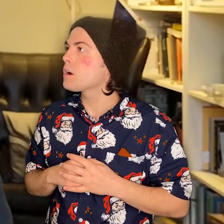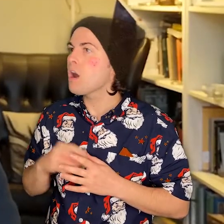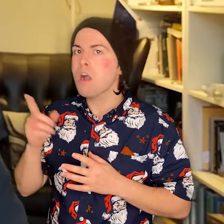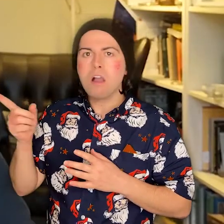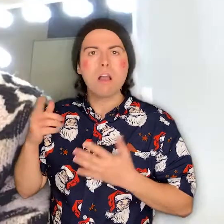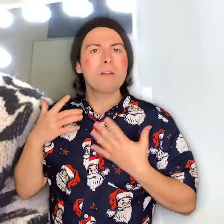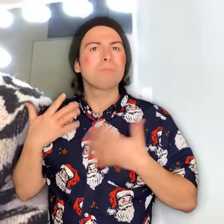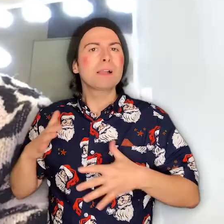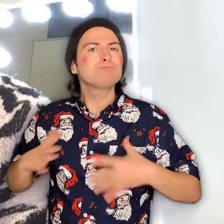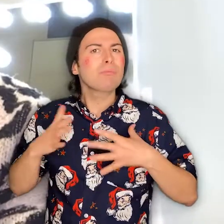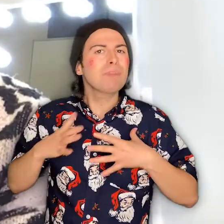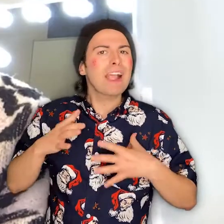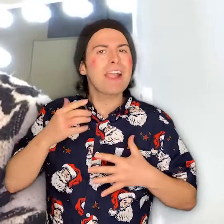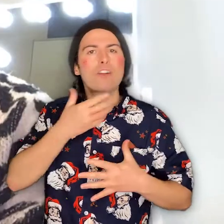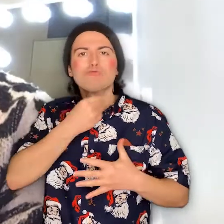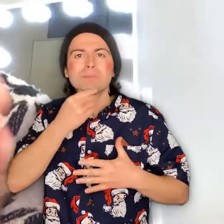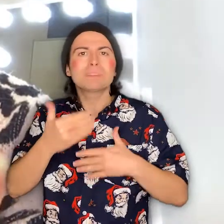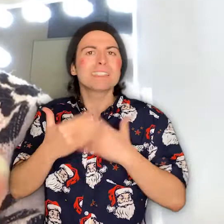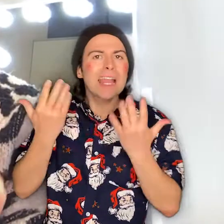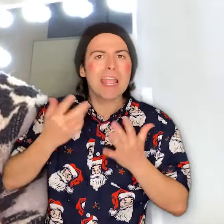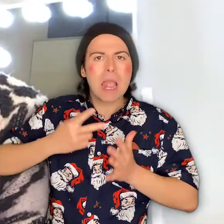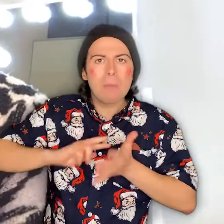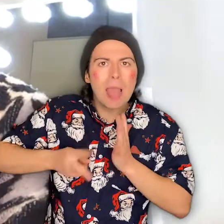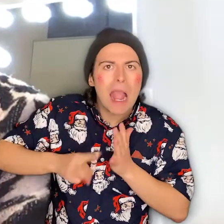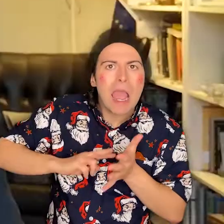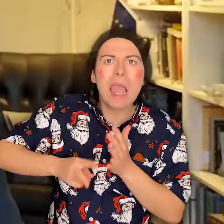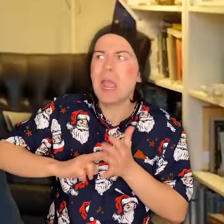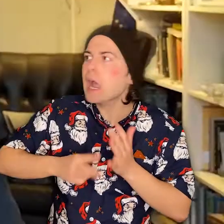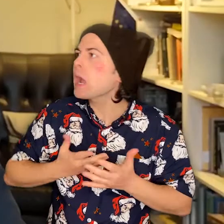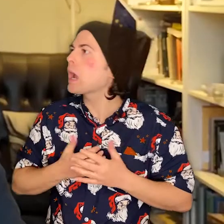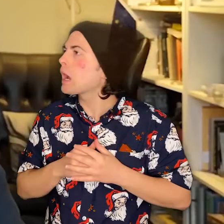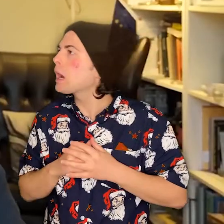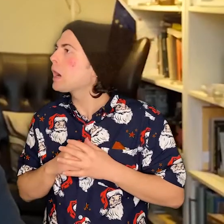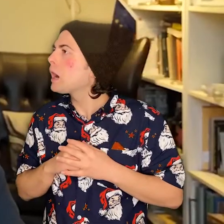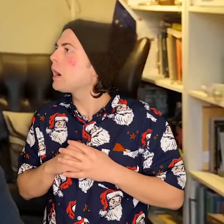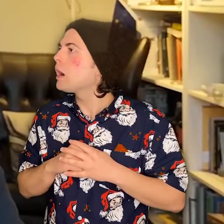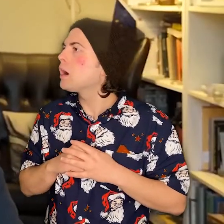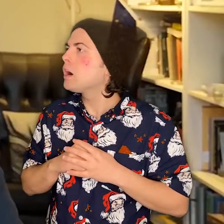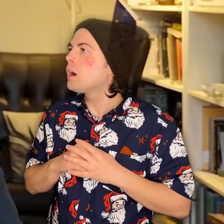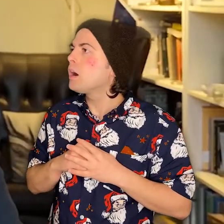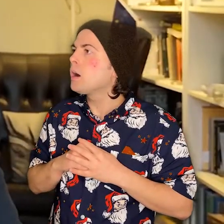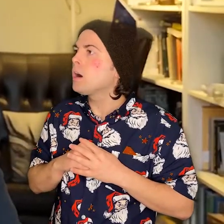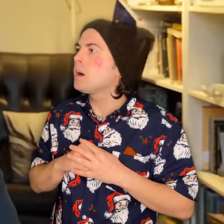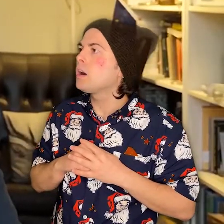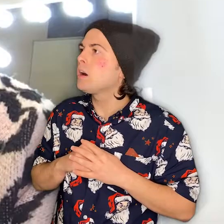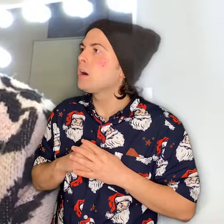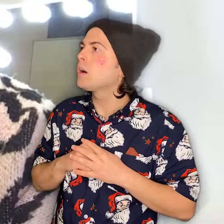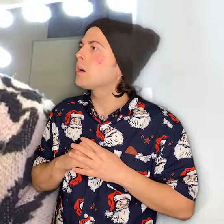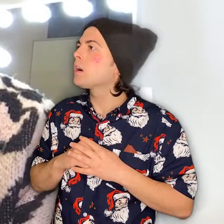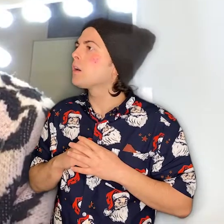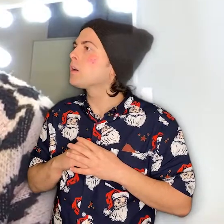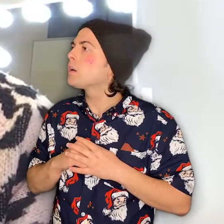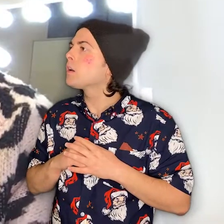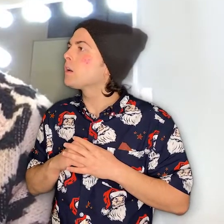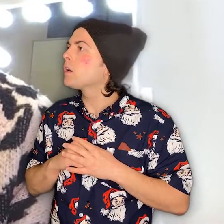Senga – Aye very good son, let me tell you this you're not going to believe this Brian – Mum will you let me finish a sentence Senga – Whit’s up wae your coupon?